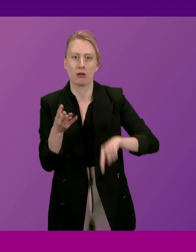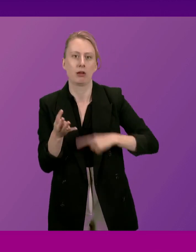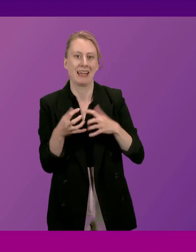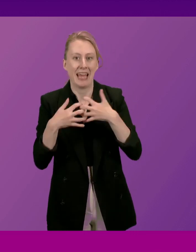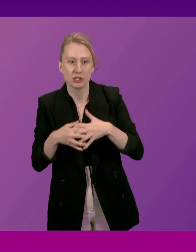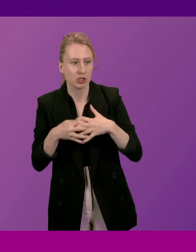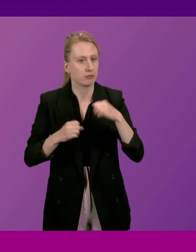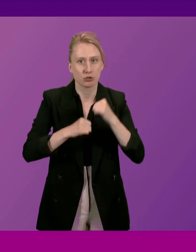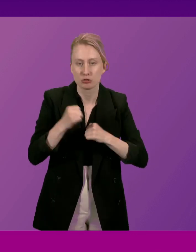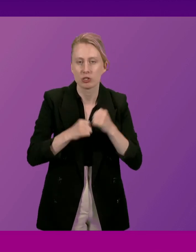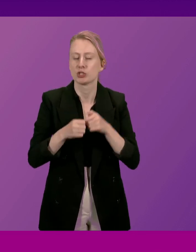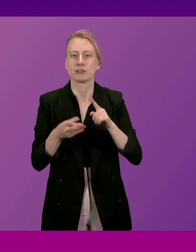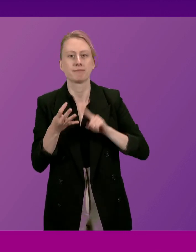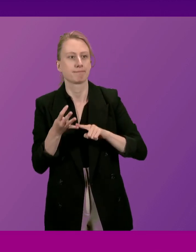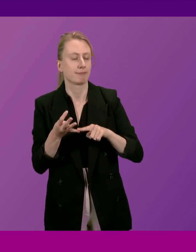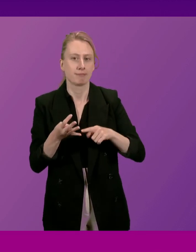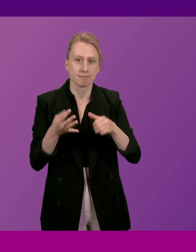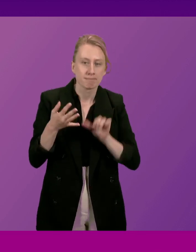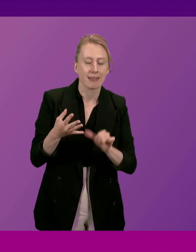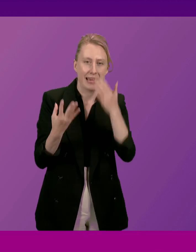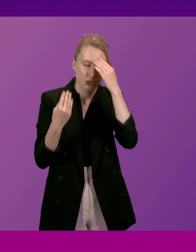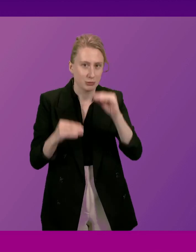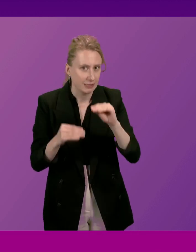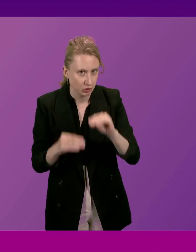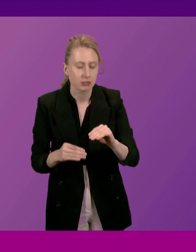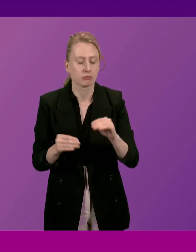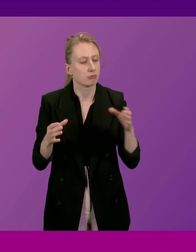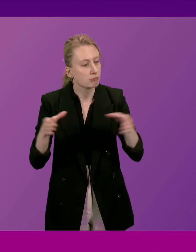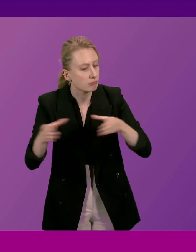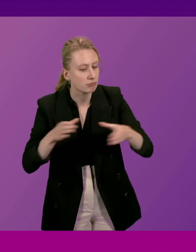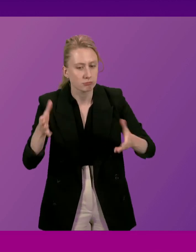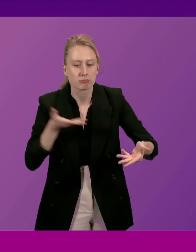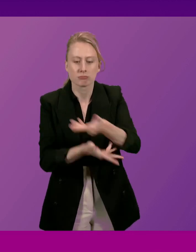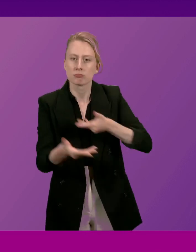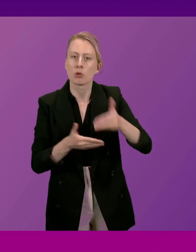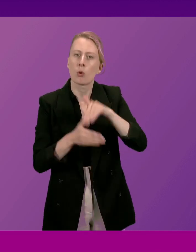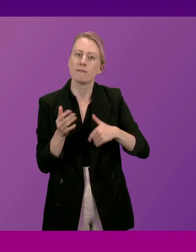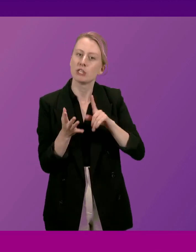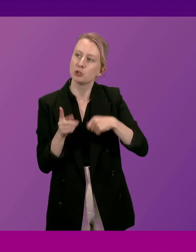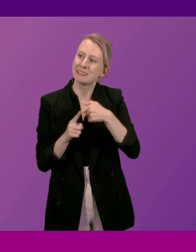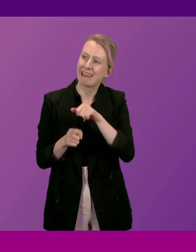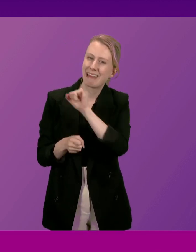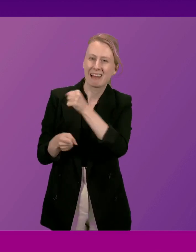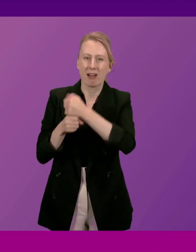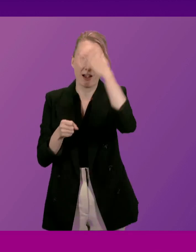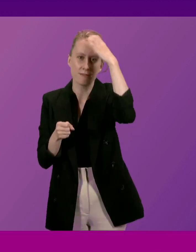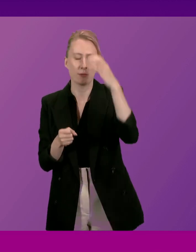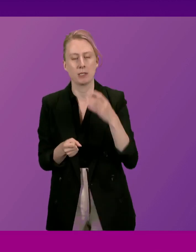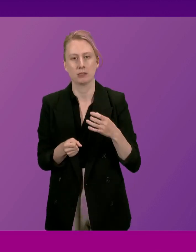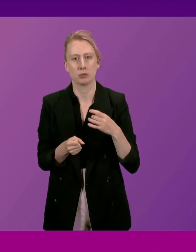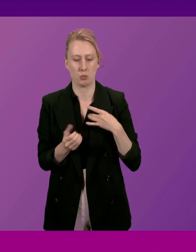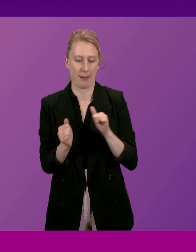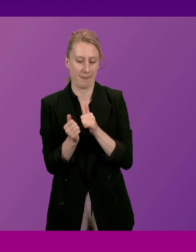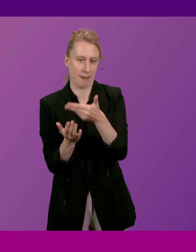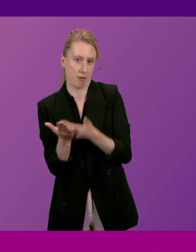construction and education to discuss the United Kingdom Government’s white paper on immigration.